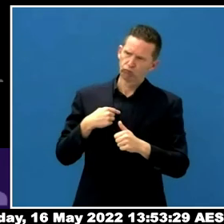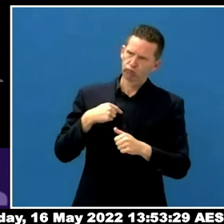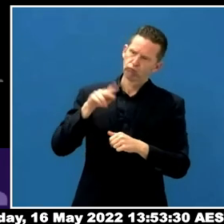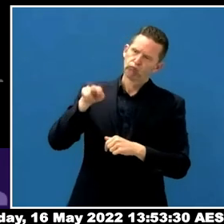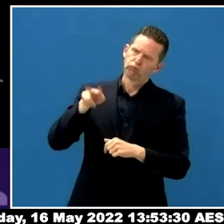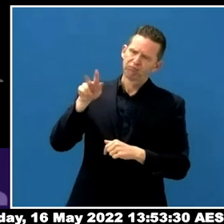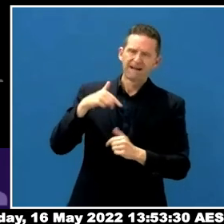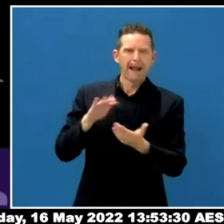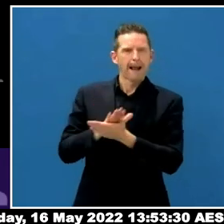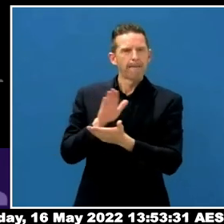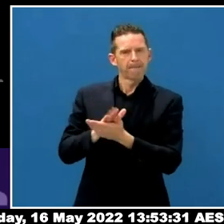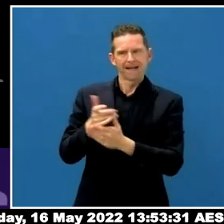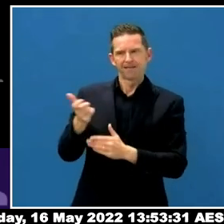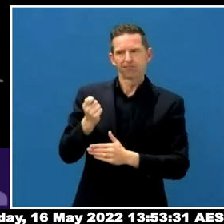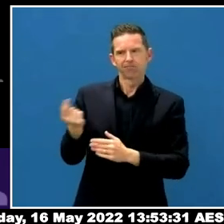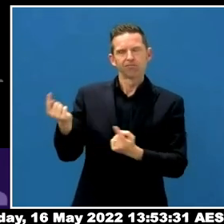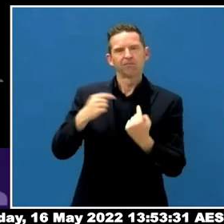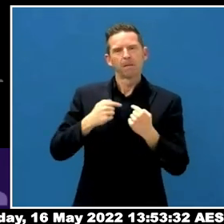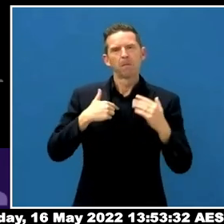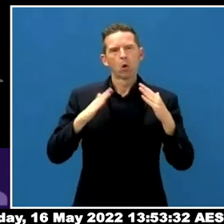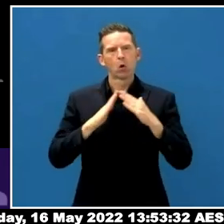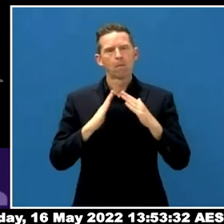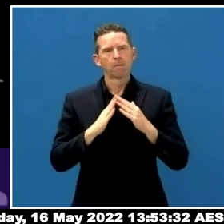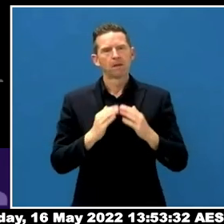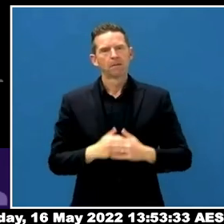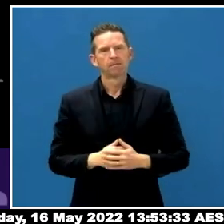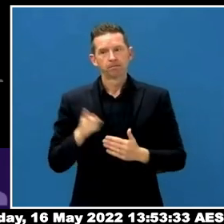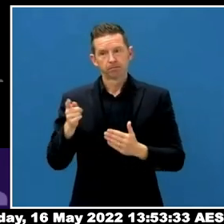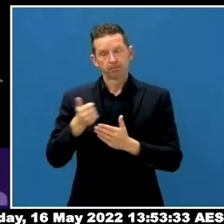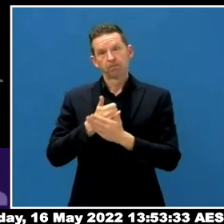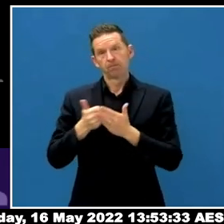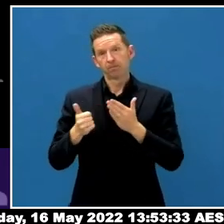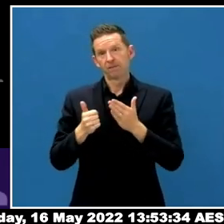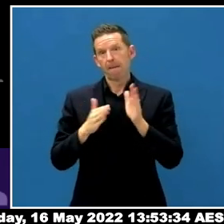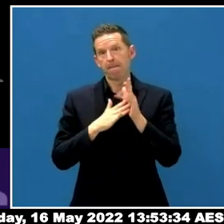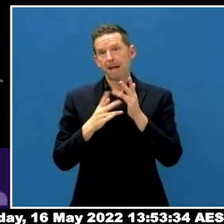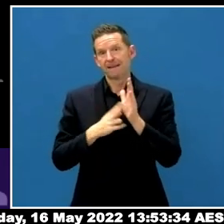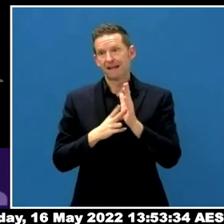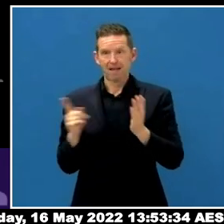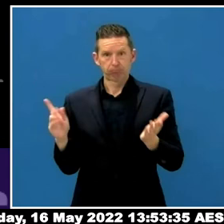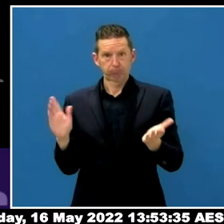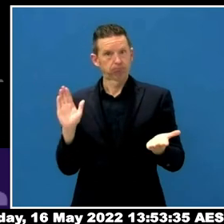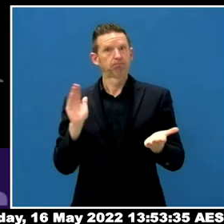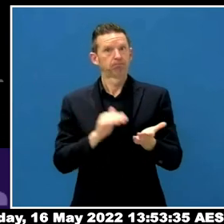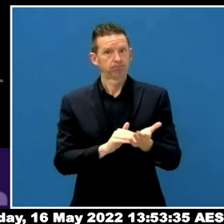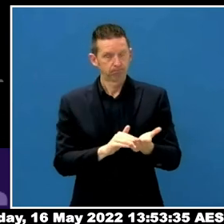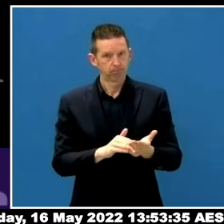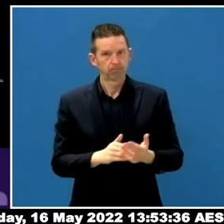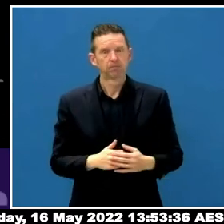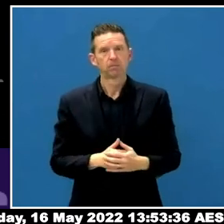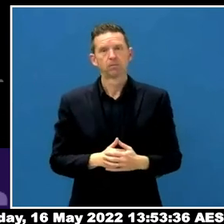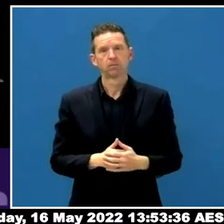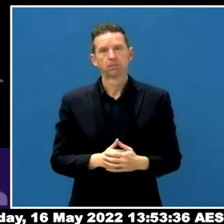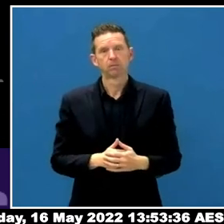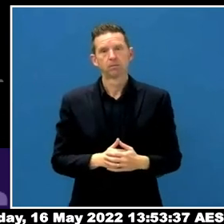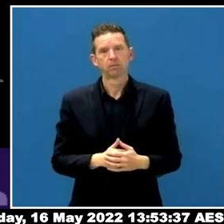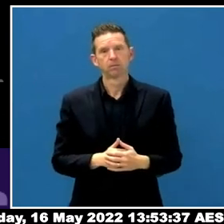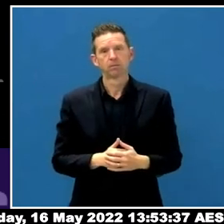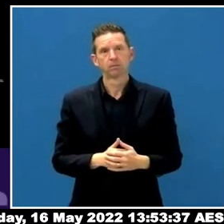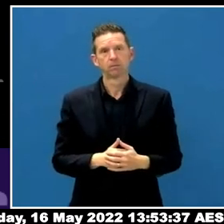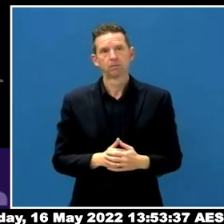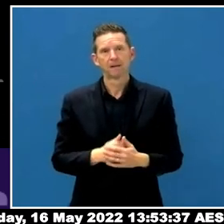alternate on a Monday, those support workers, but that was like later in 2020, in